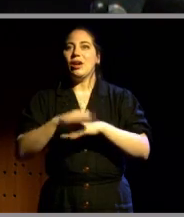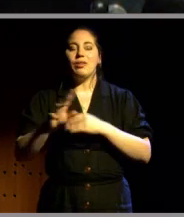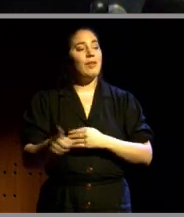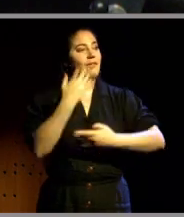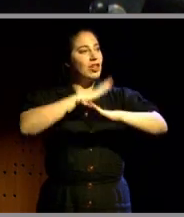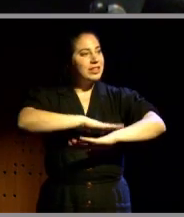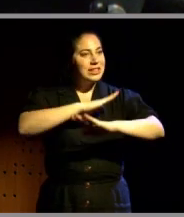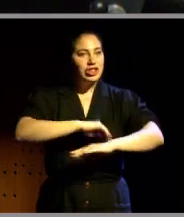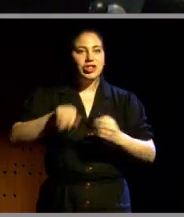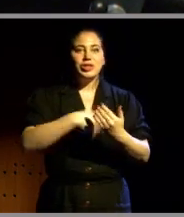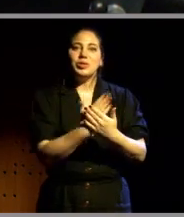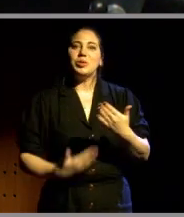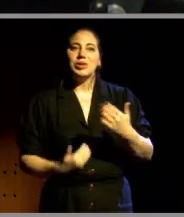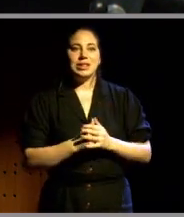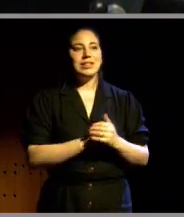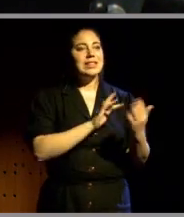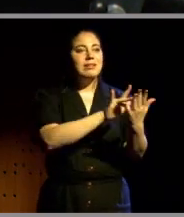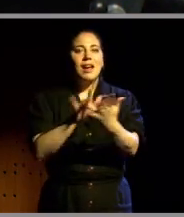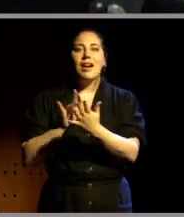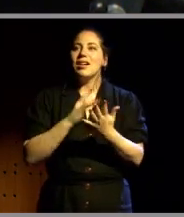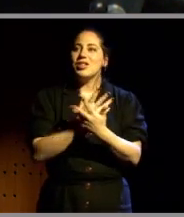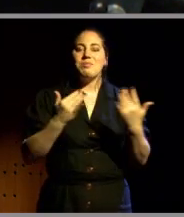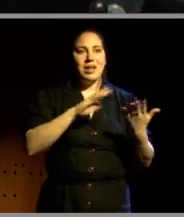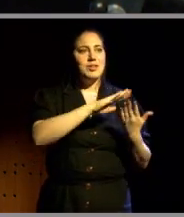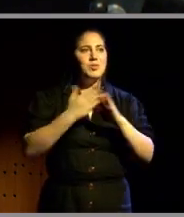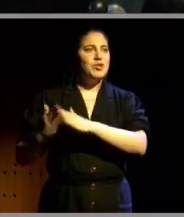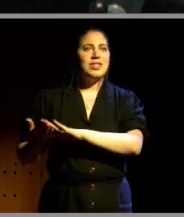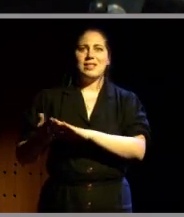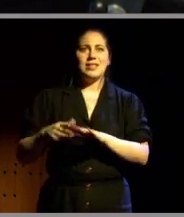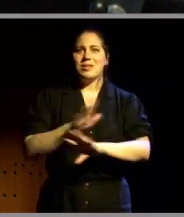and reaching communities that might otherwise never experience this art form.